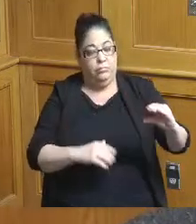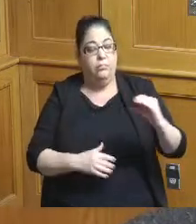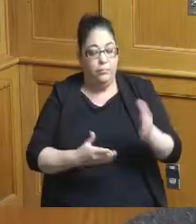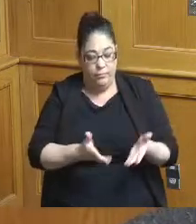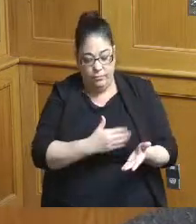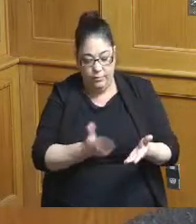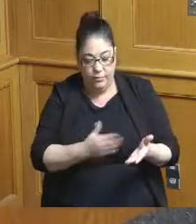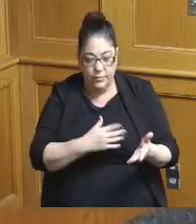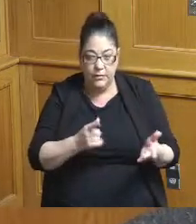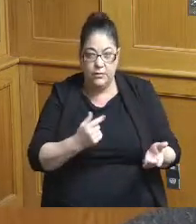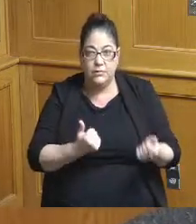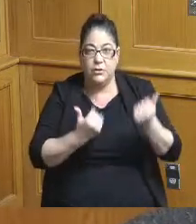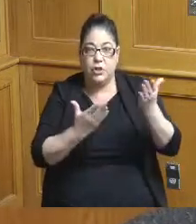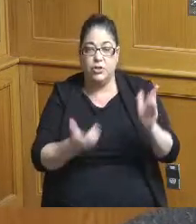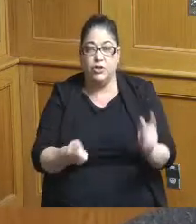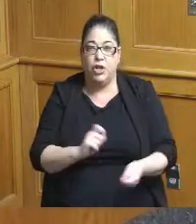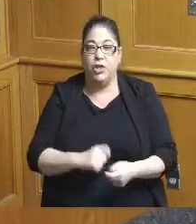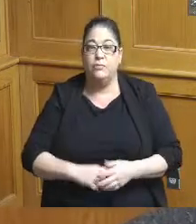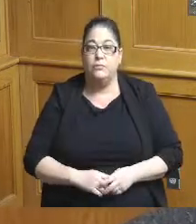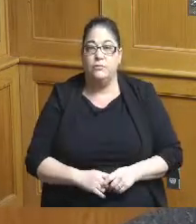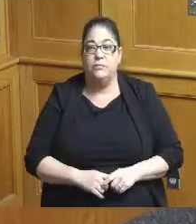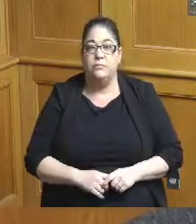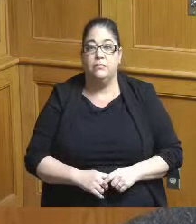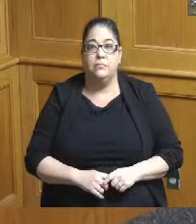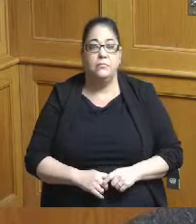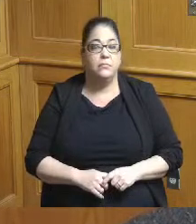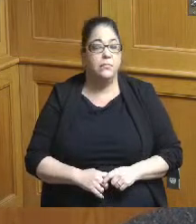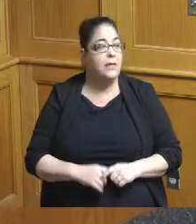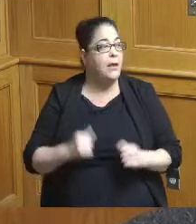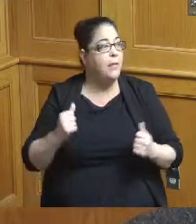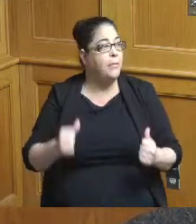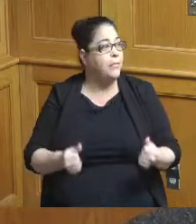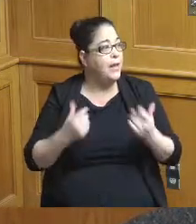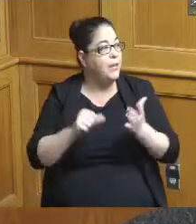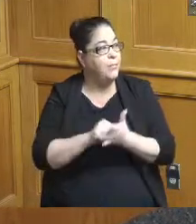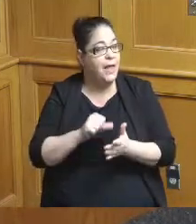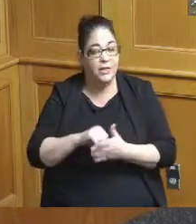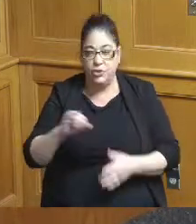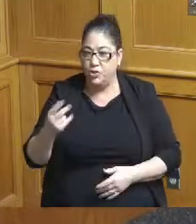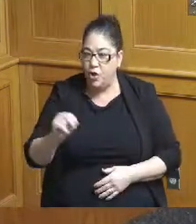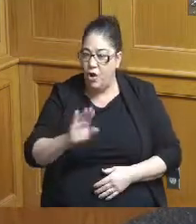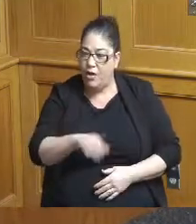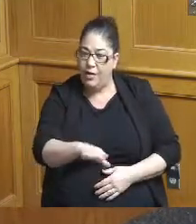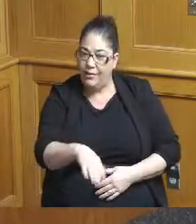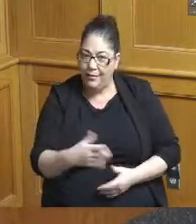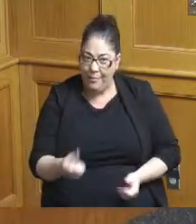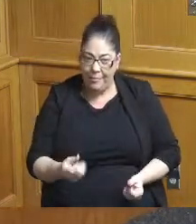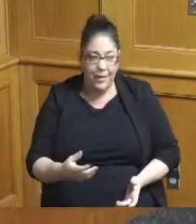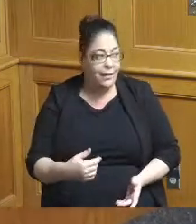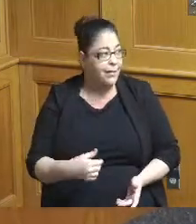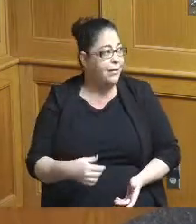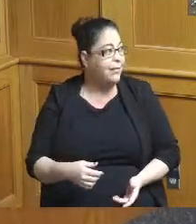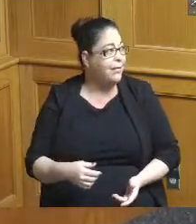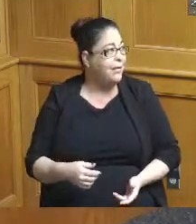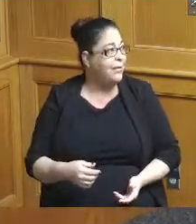can discuss it then because it's just so how many pages John how many pages about I don't know but